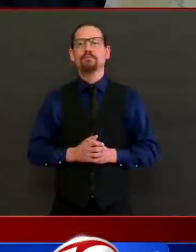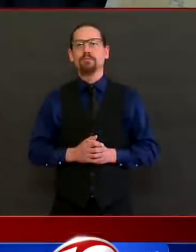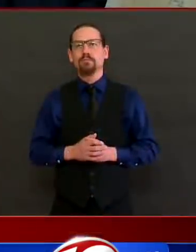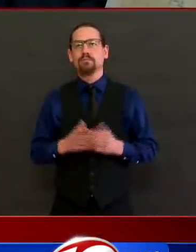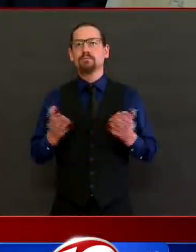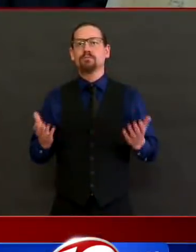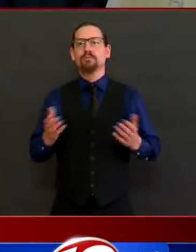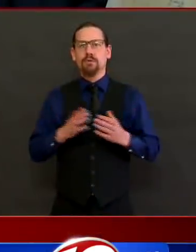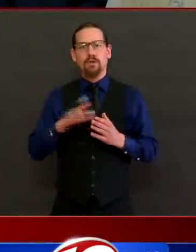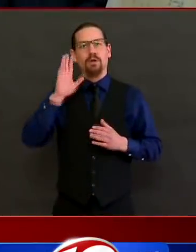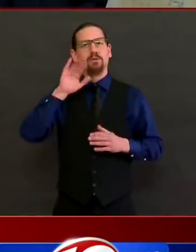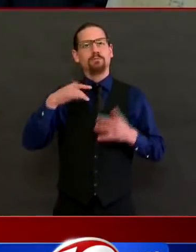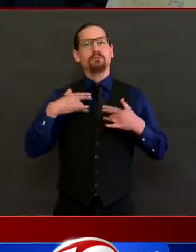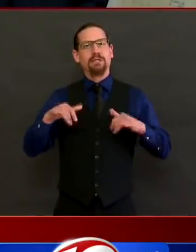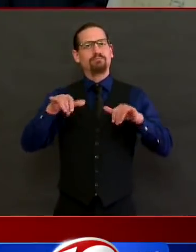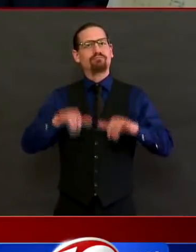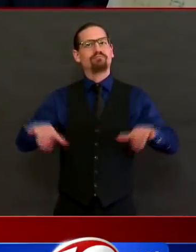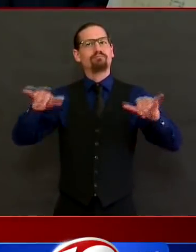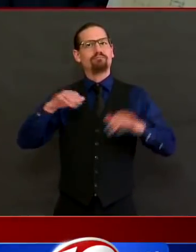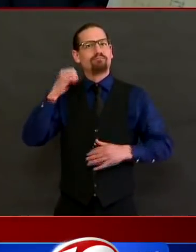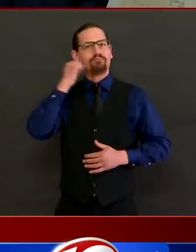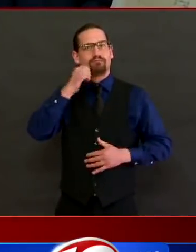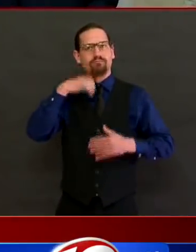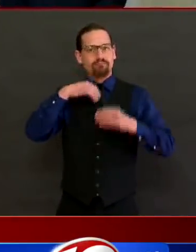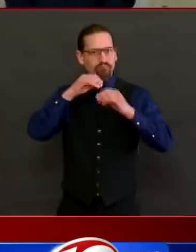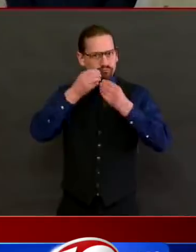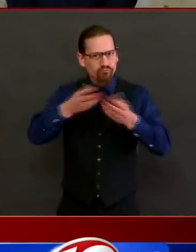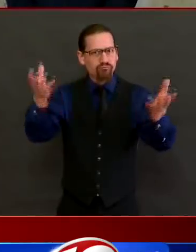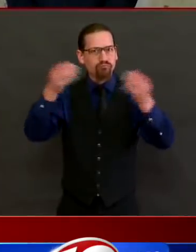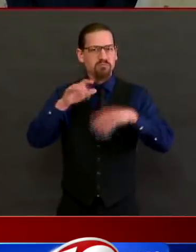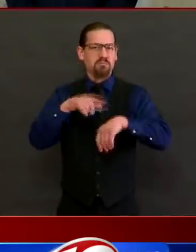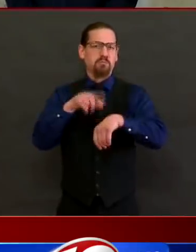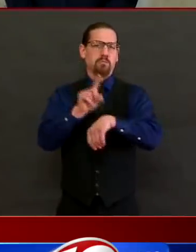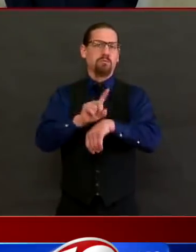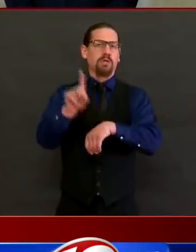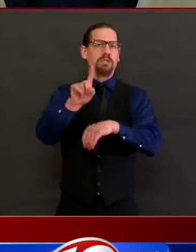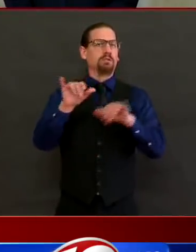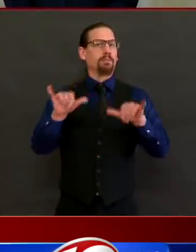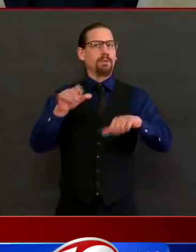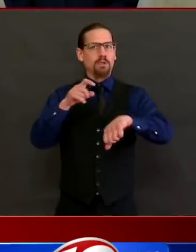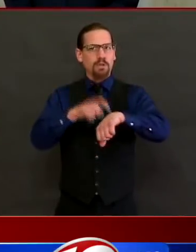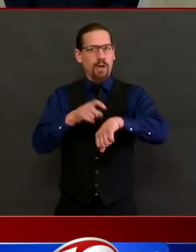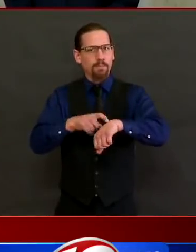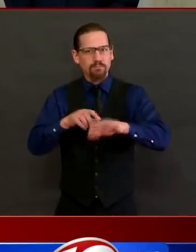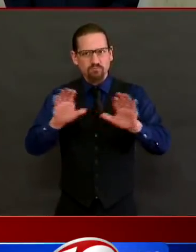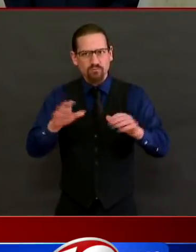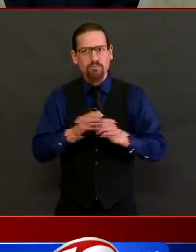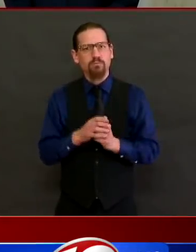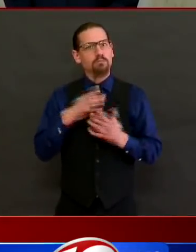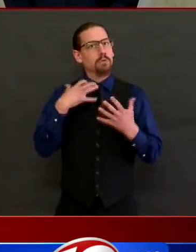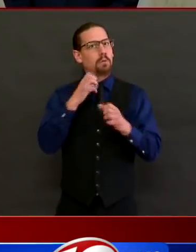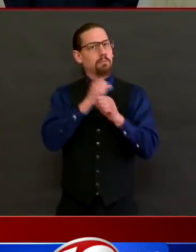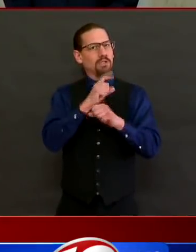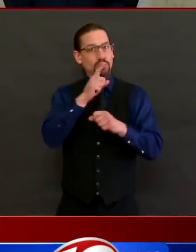GOOD AFTERNOON. THE GOVERNOR IS BEGETTING HER DAILY BRIEFING LIVE AT THE STATE HOUSE. LET'S LISTEN IN.